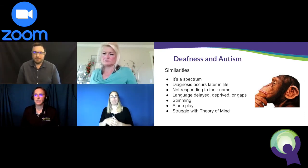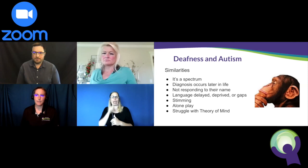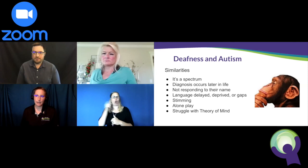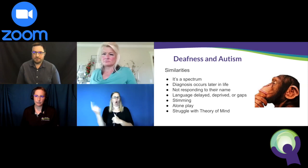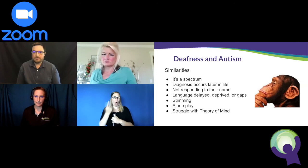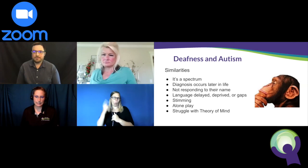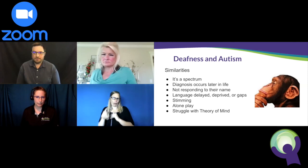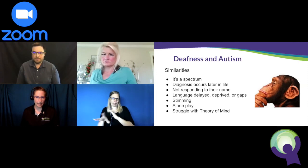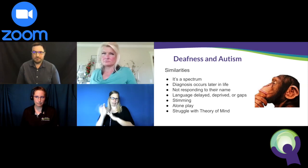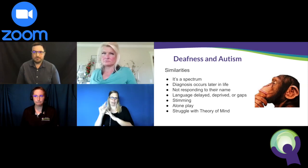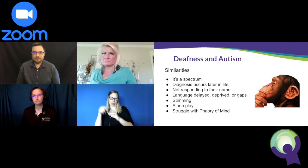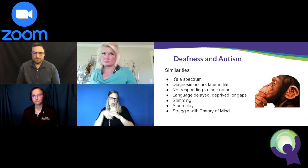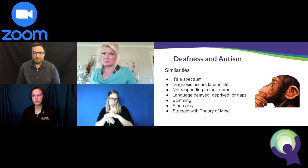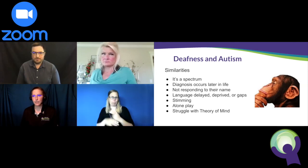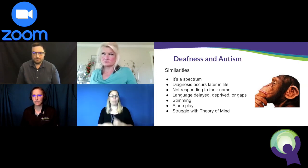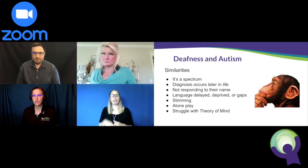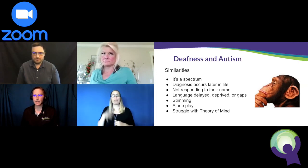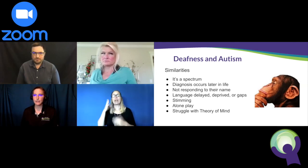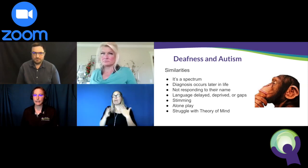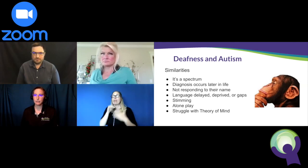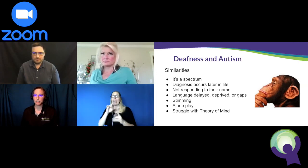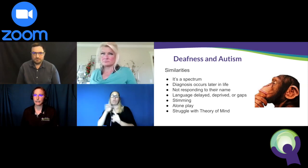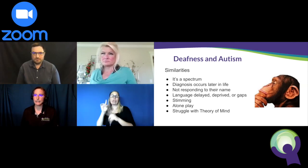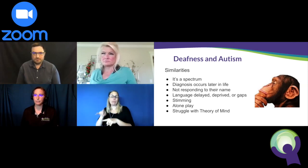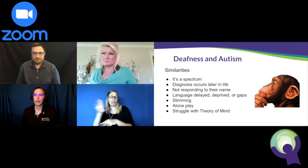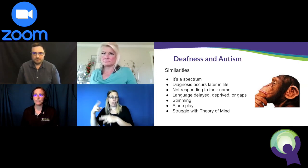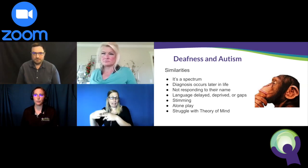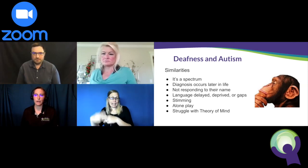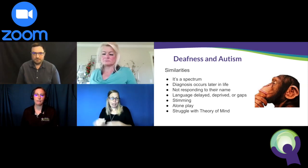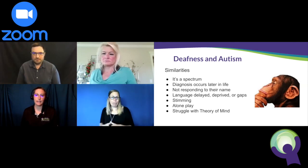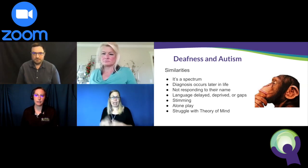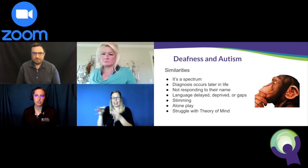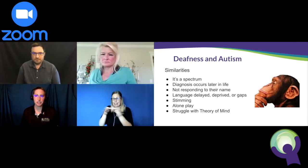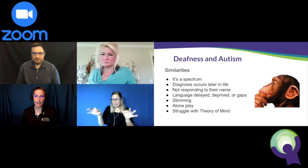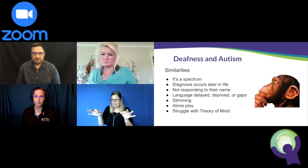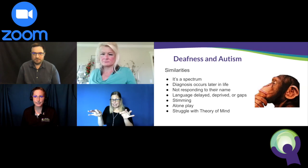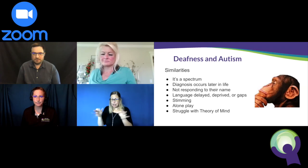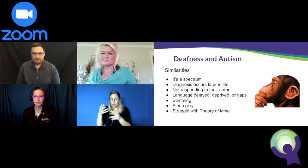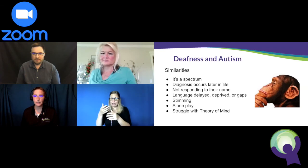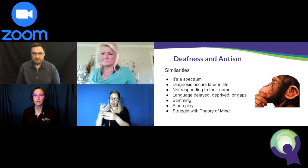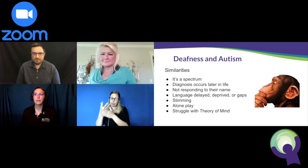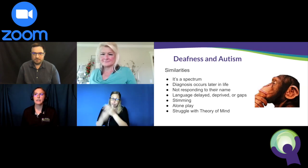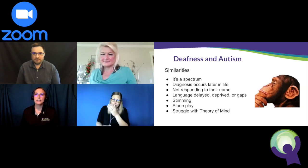They may not respond to their name. They may be language delayed, deprived or have language gaps.